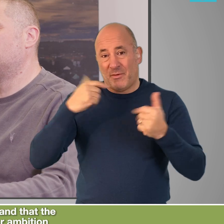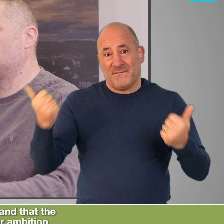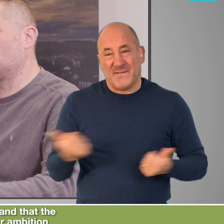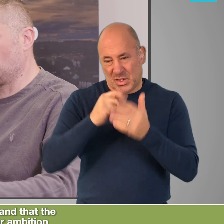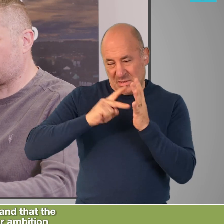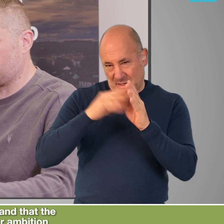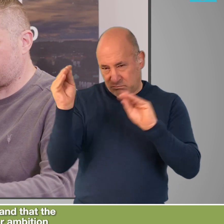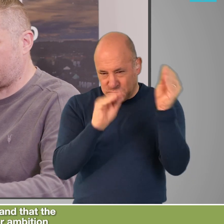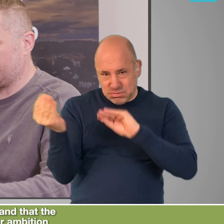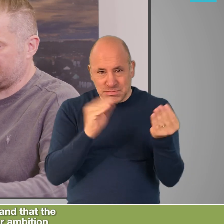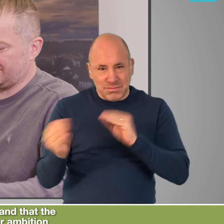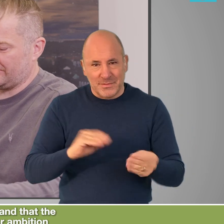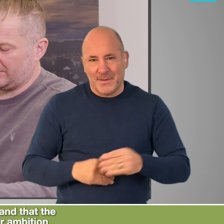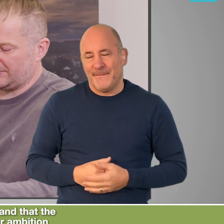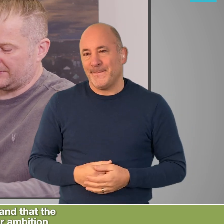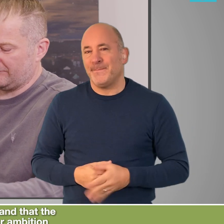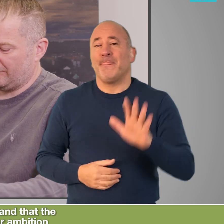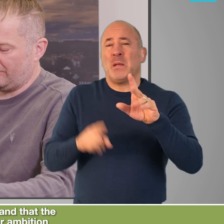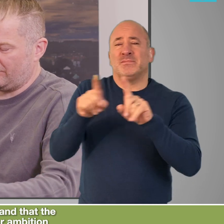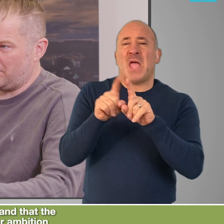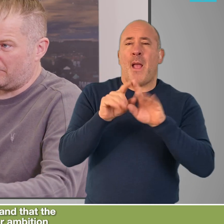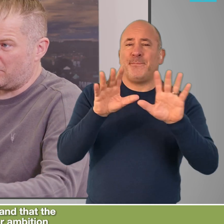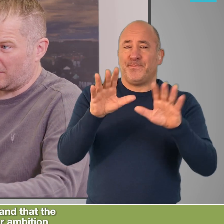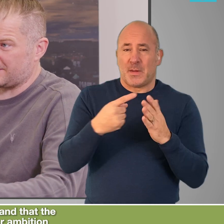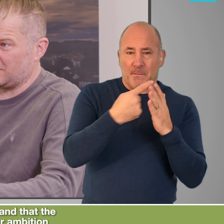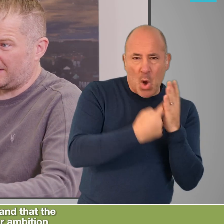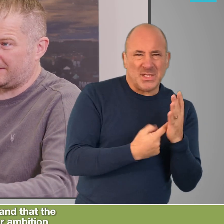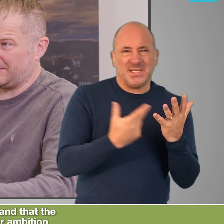But you also understand that the policy and the wider ambition